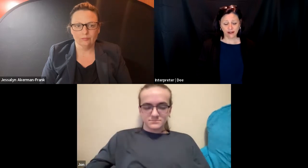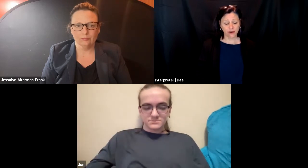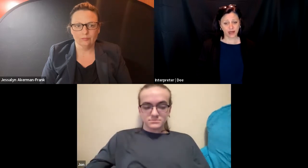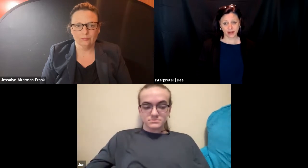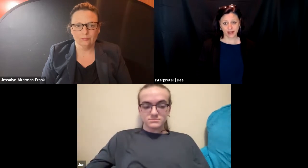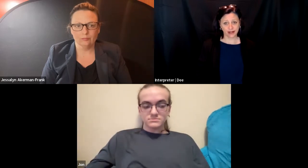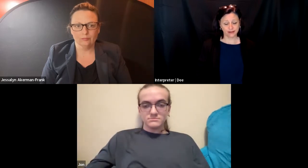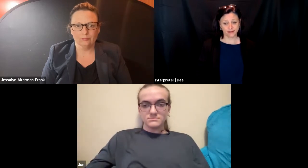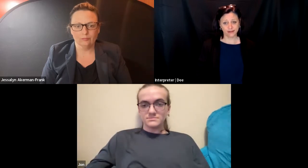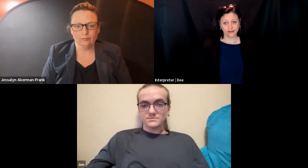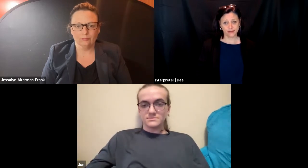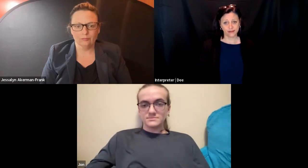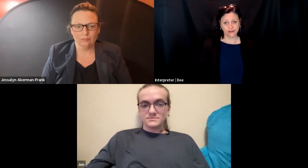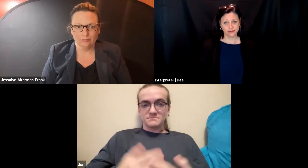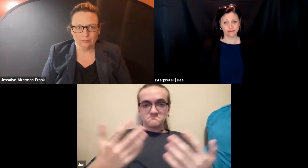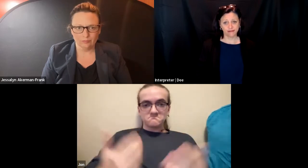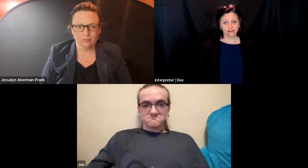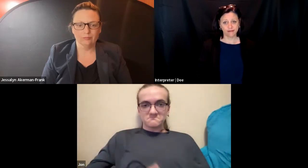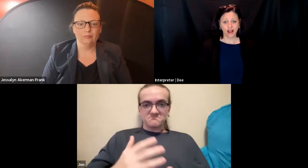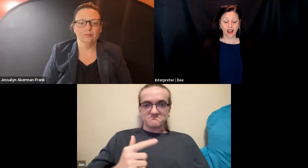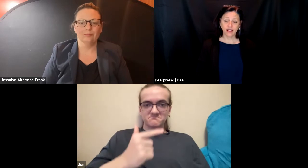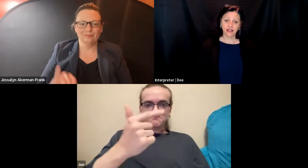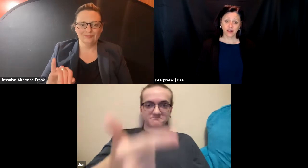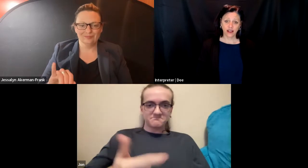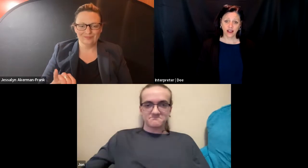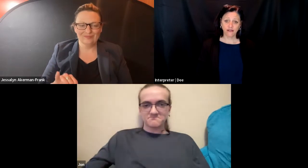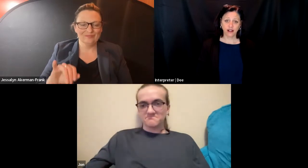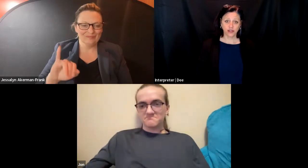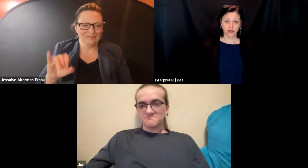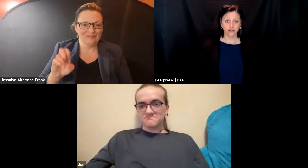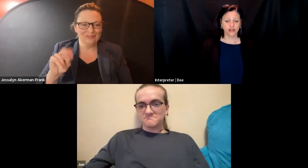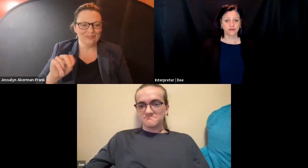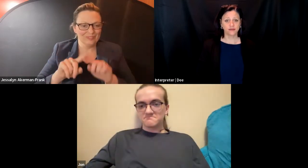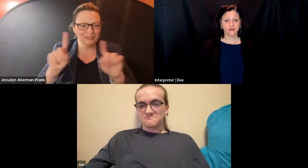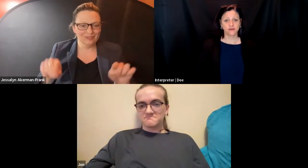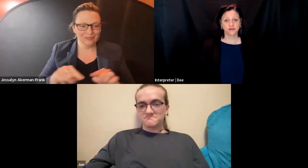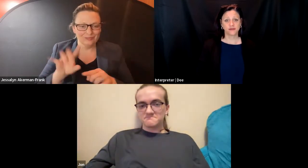Really, we're fine. We don't need any pity from anybody. I think that's all I have.